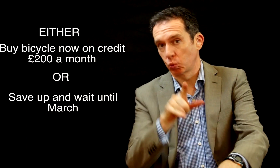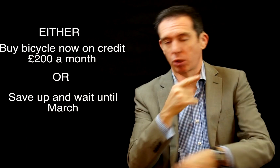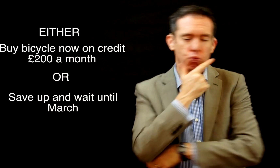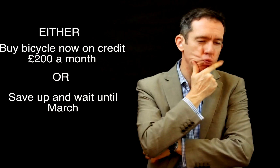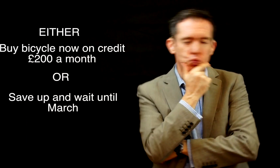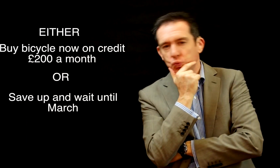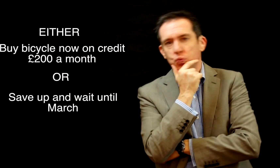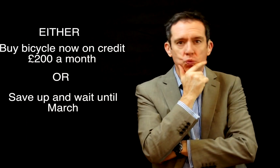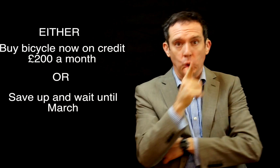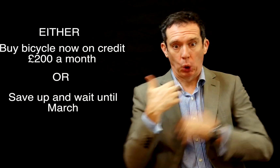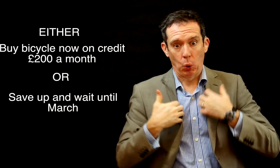You need to decide.